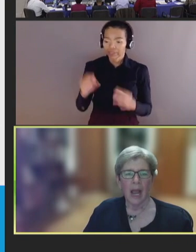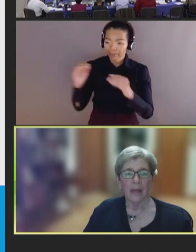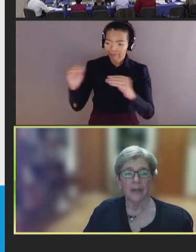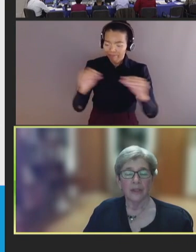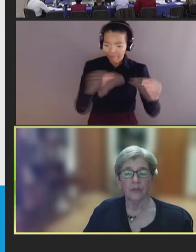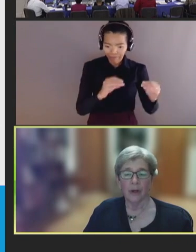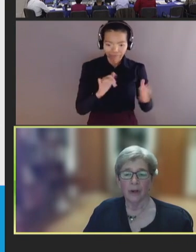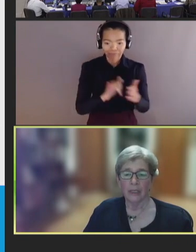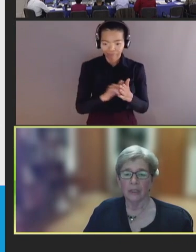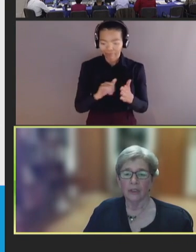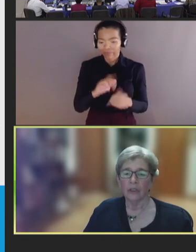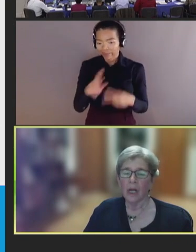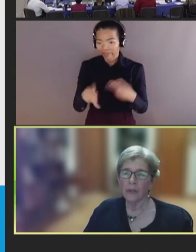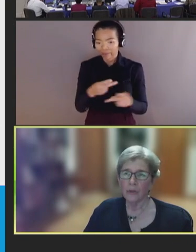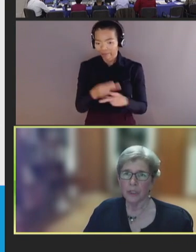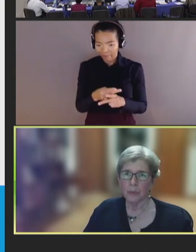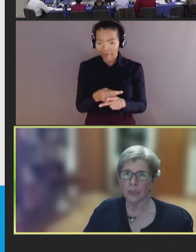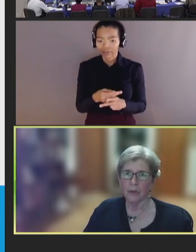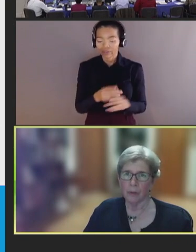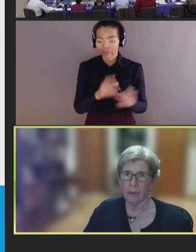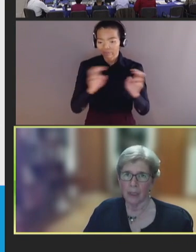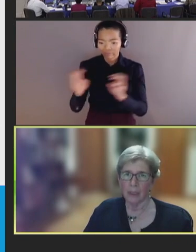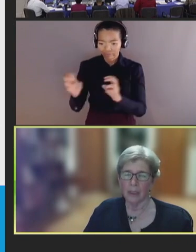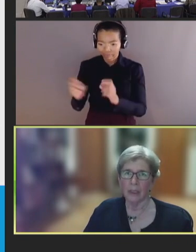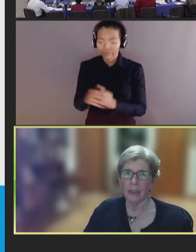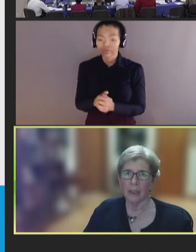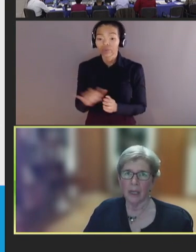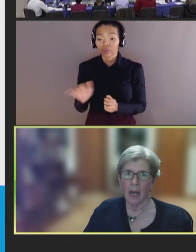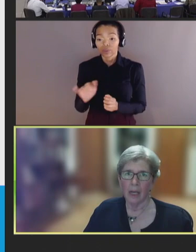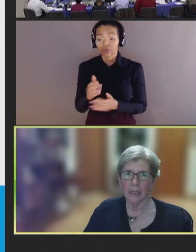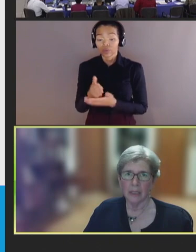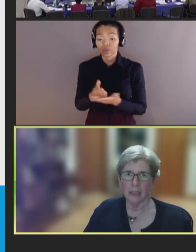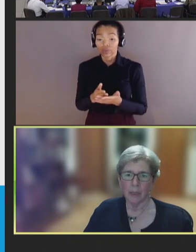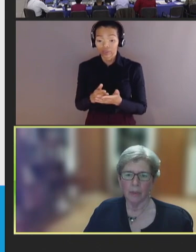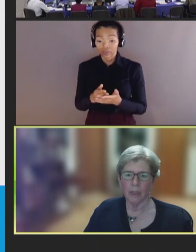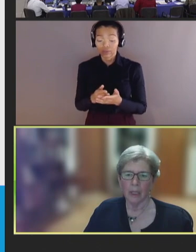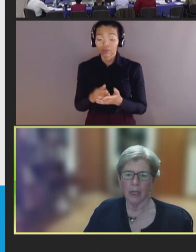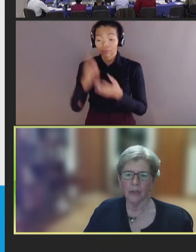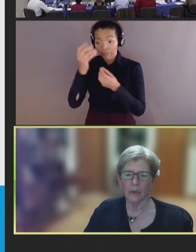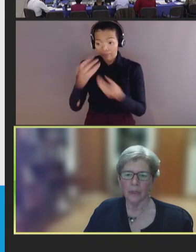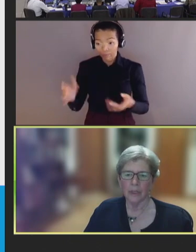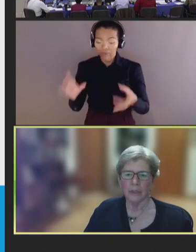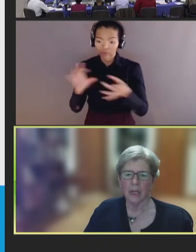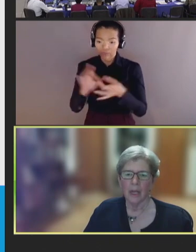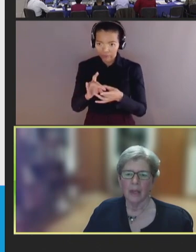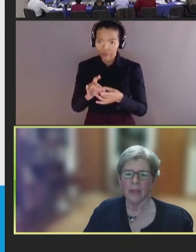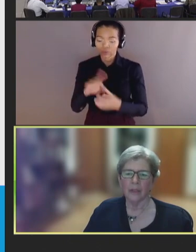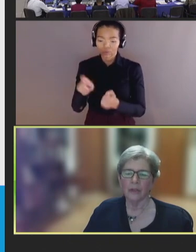And then there's very little country-specific data in the high-TB burden countries that those